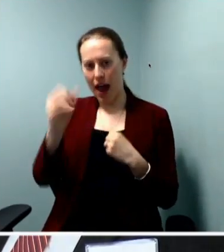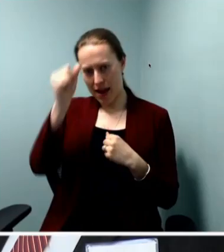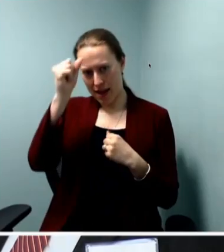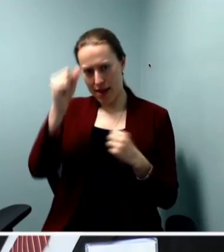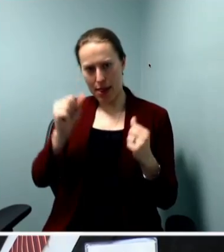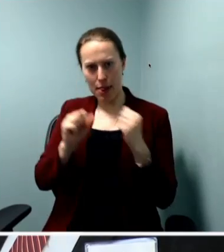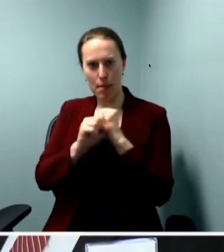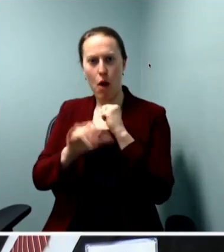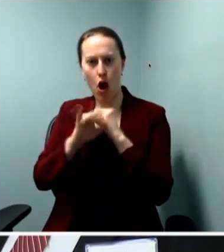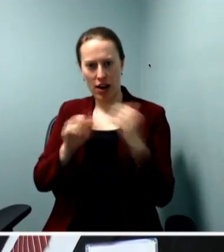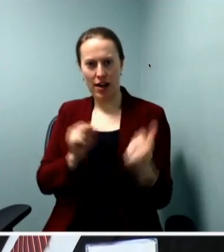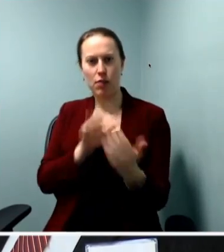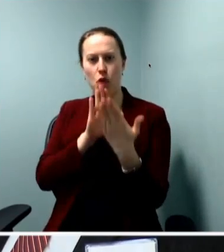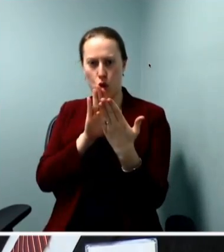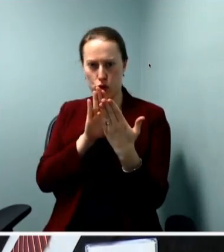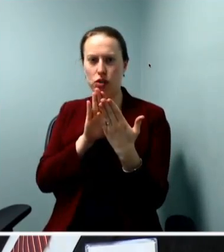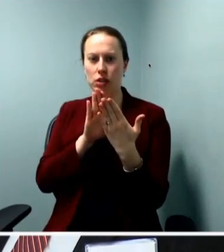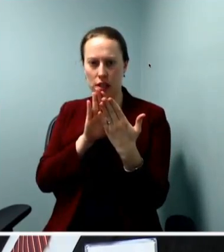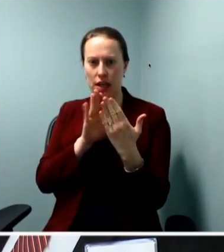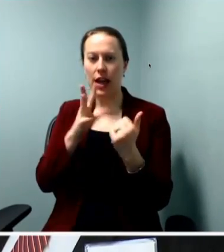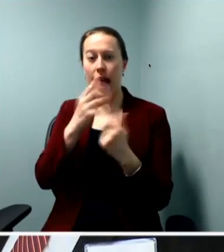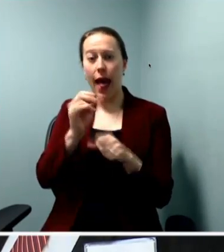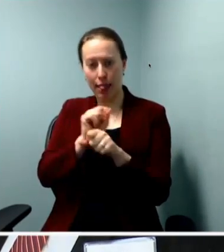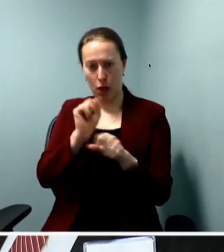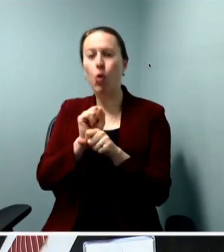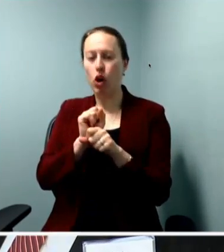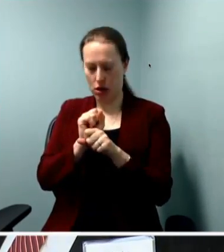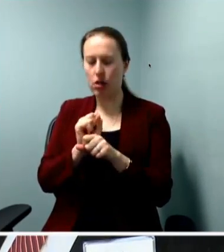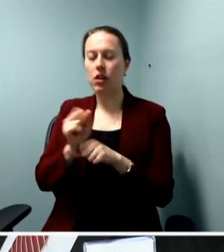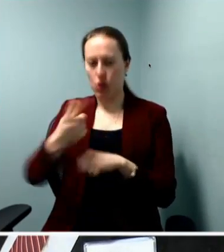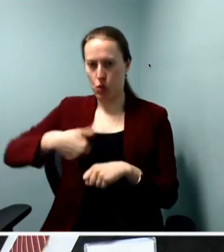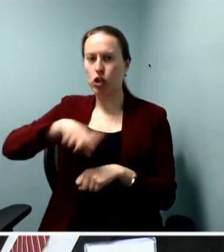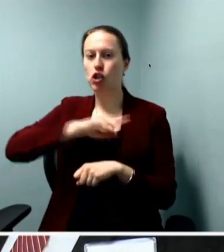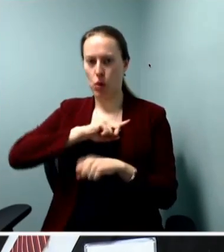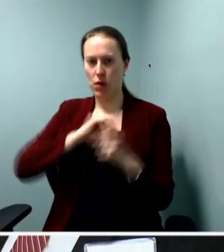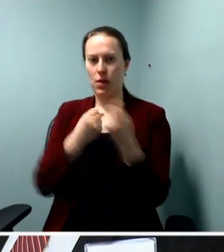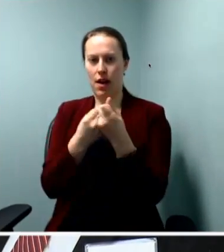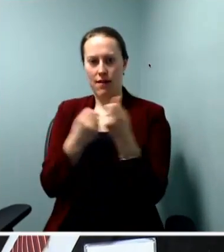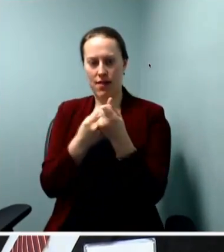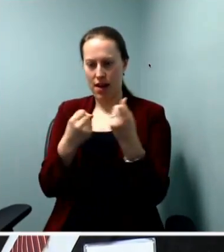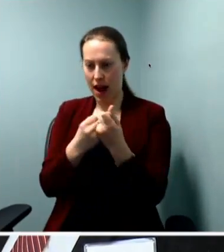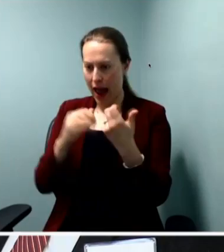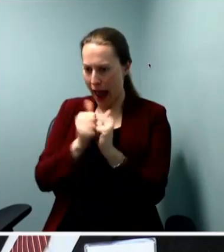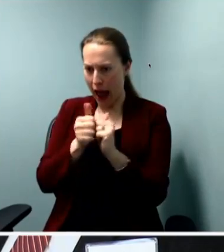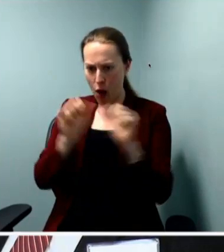but the work that we're doing, that we're advocating for is how can this be inclusive for all.